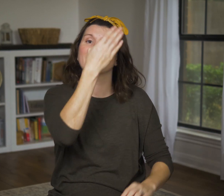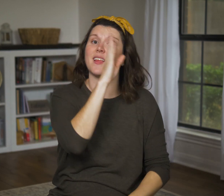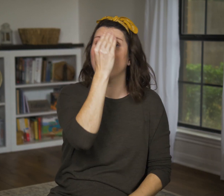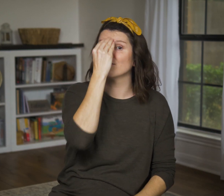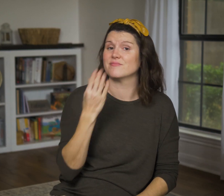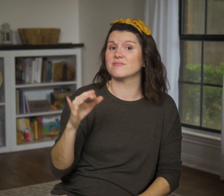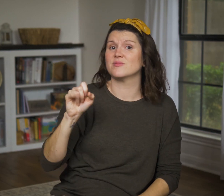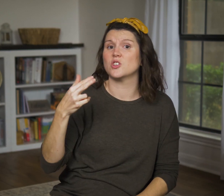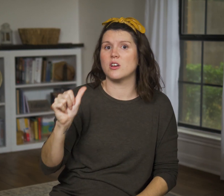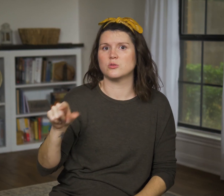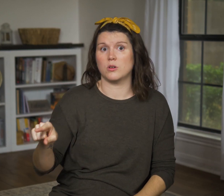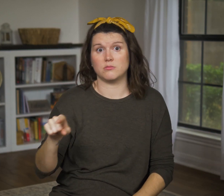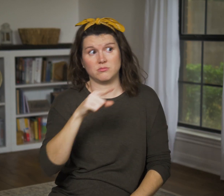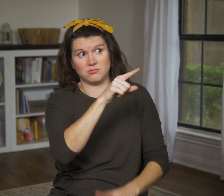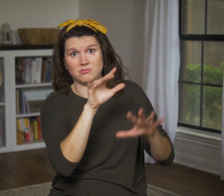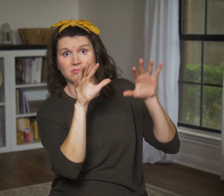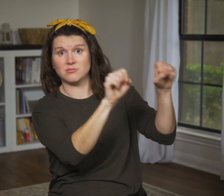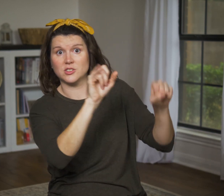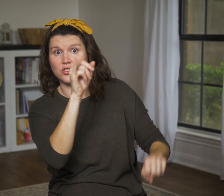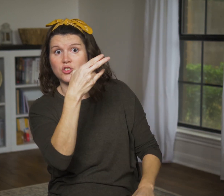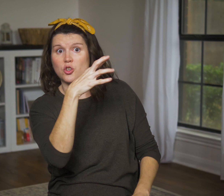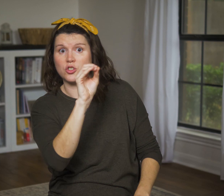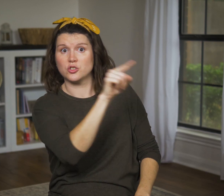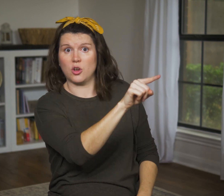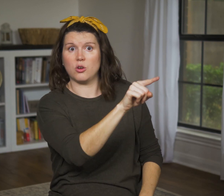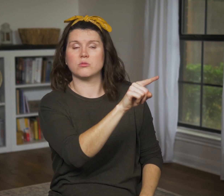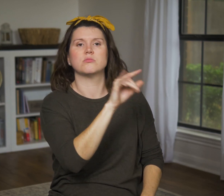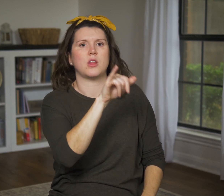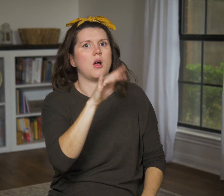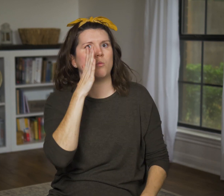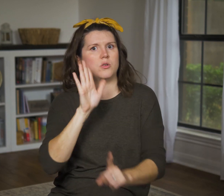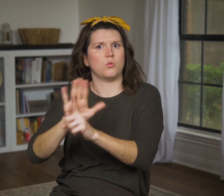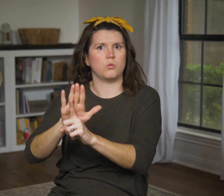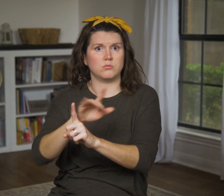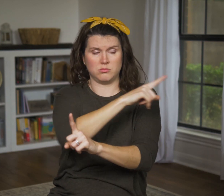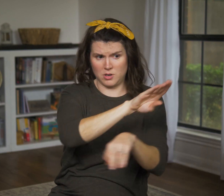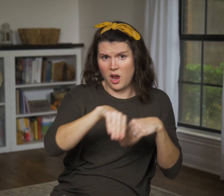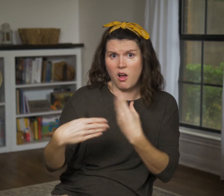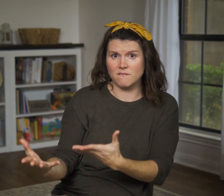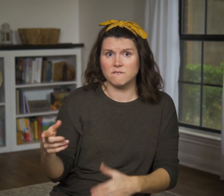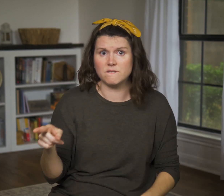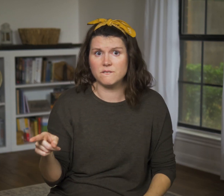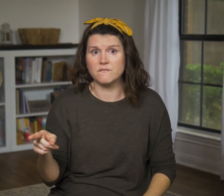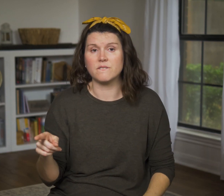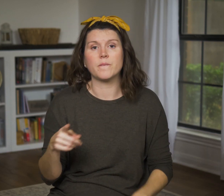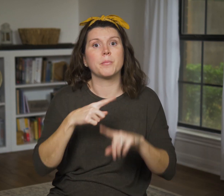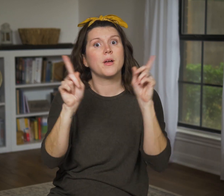God tells Joshua that Jericho is theirs for the taking, because He’s giving it to them.